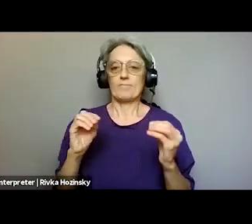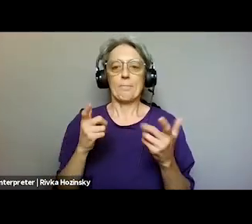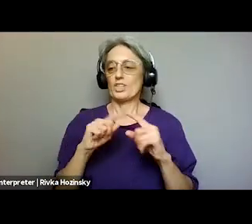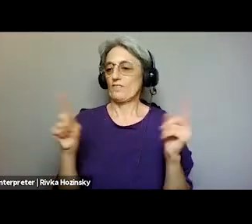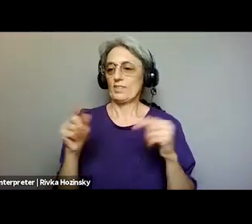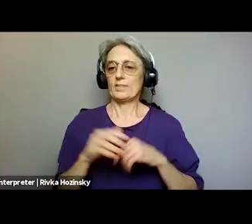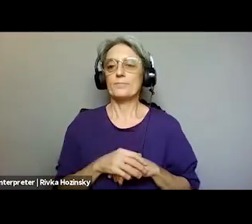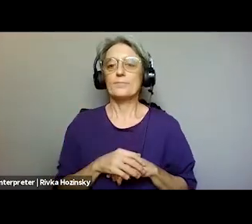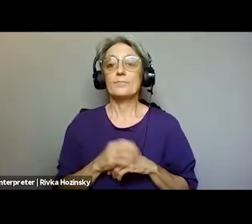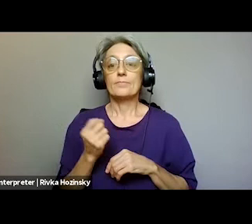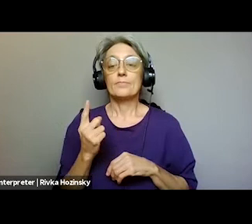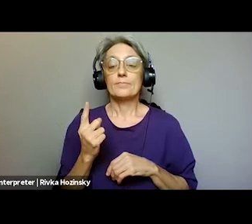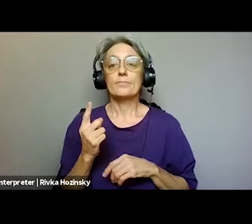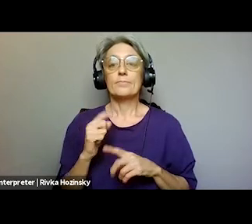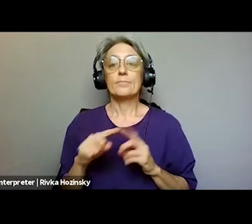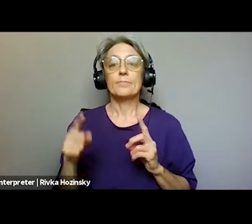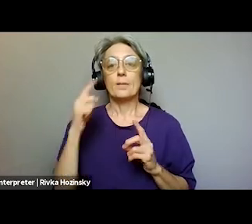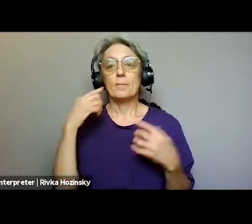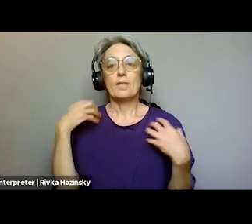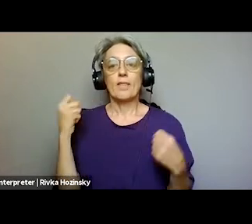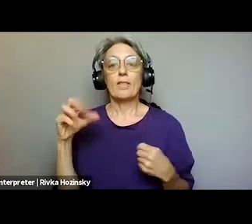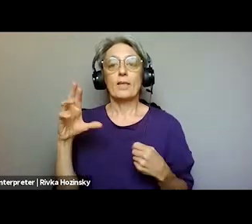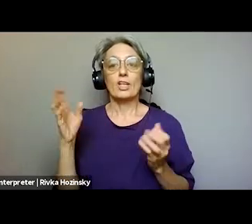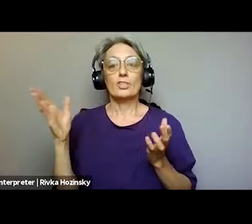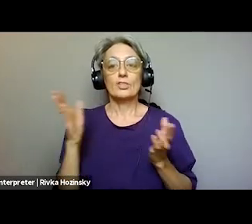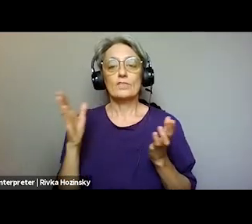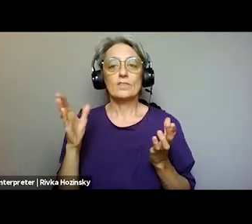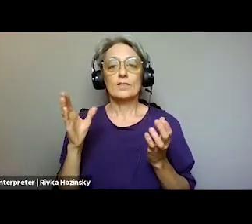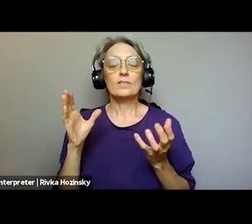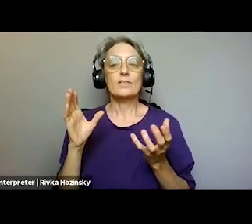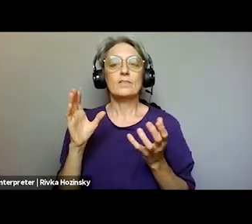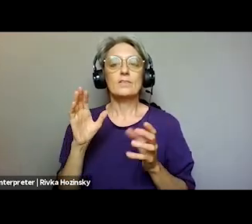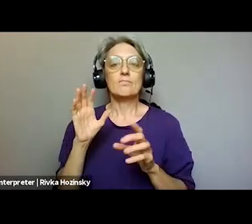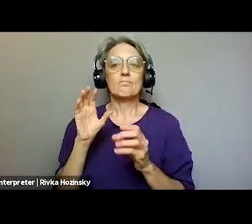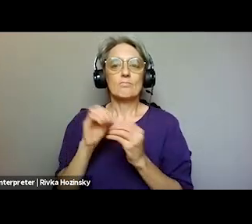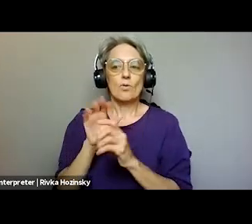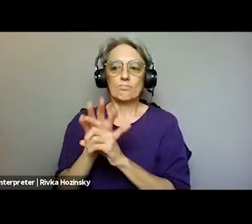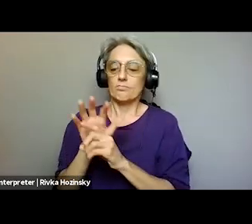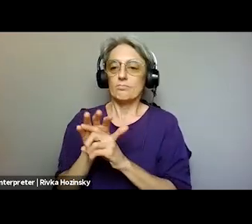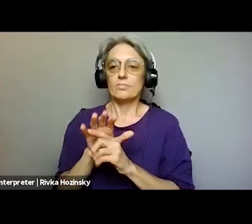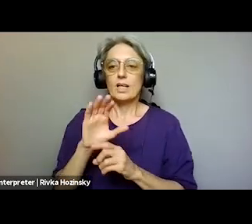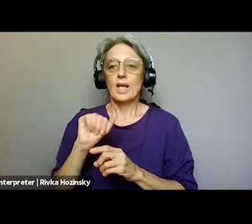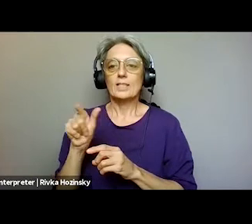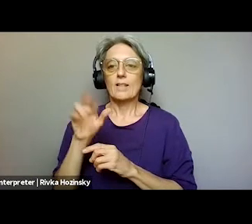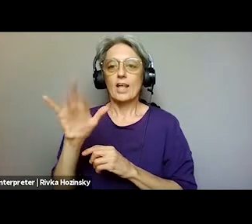a much higher use of mental health care services, ancillary services, home health services as well